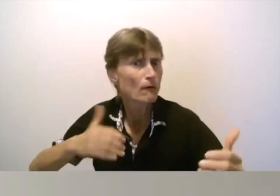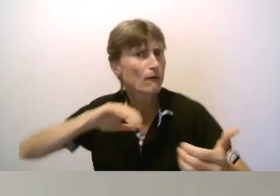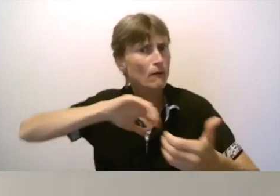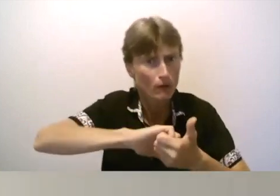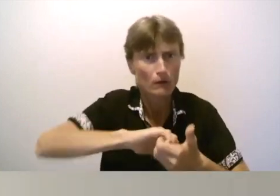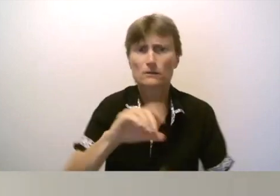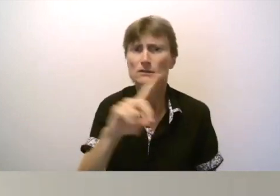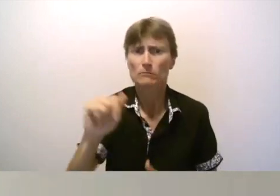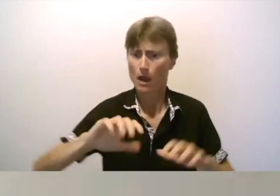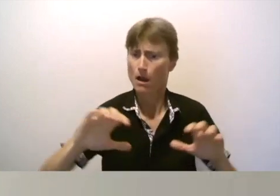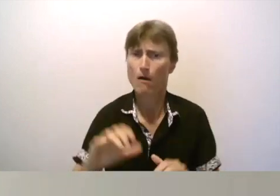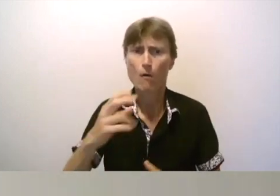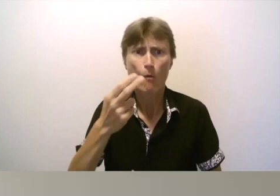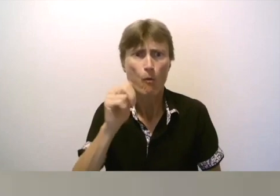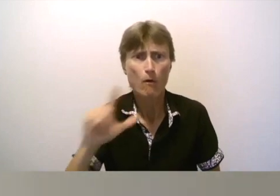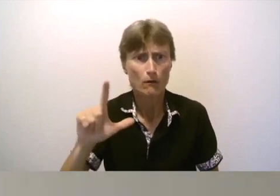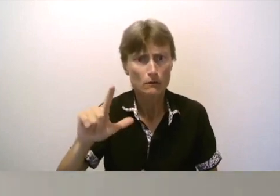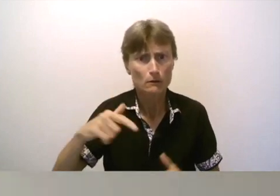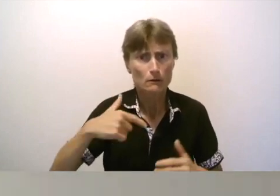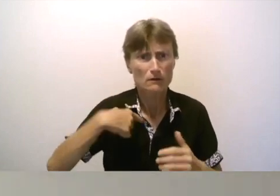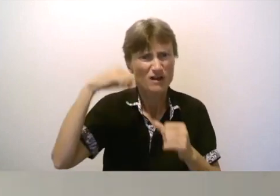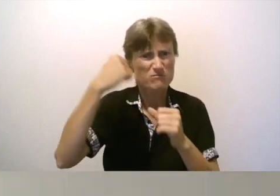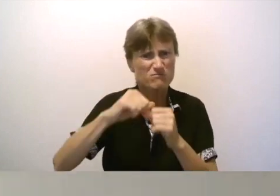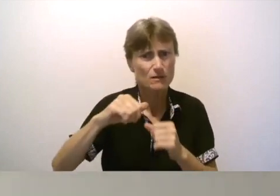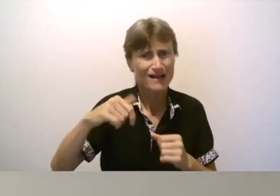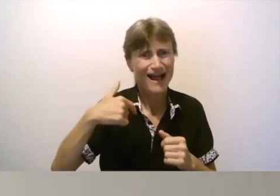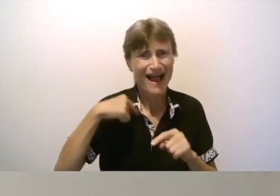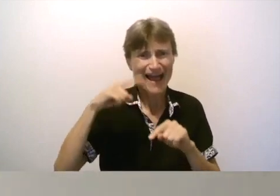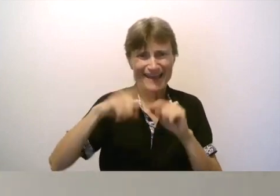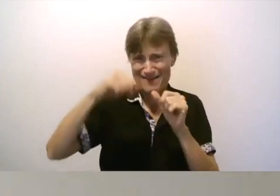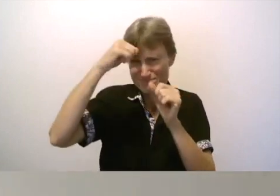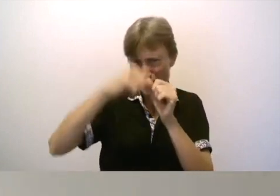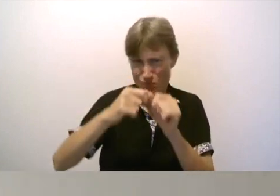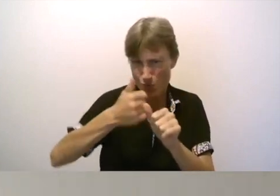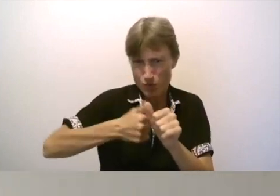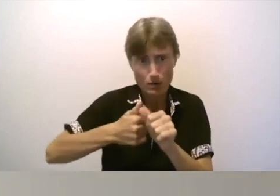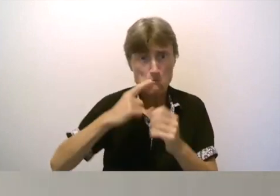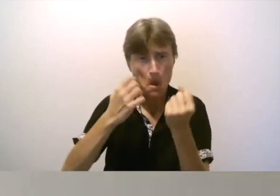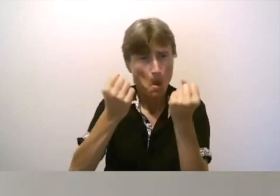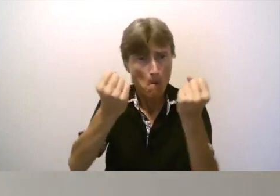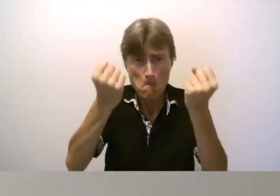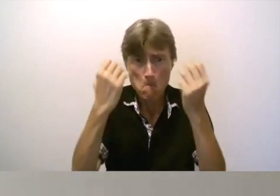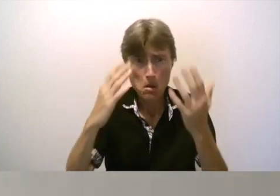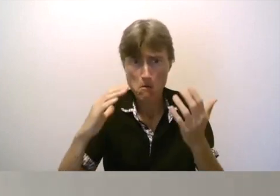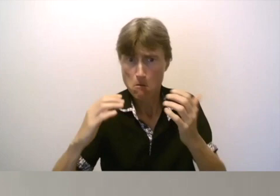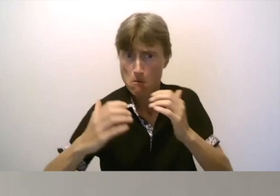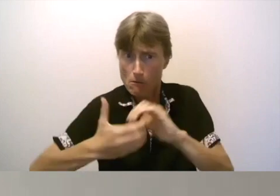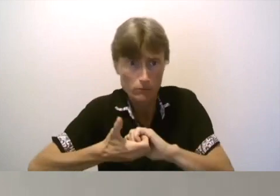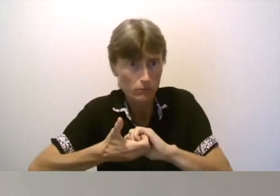having a bit of a brain bad green day myself so i can't actually recall all the places but i will tell you that